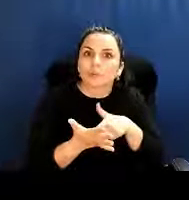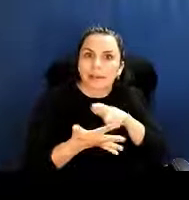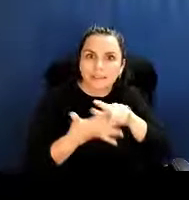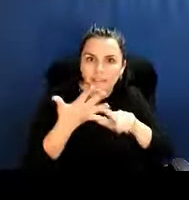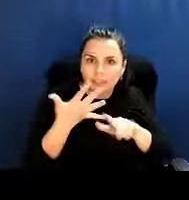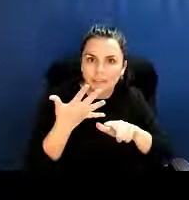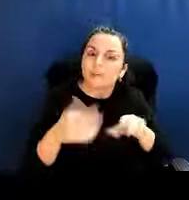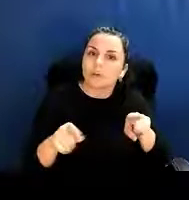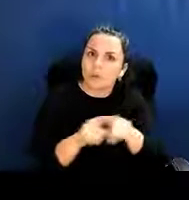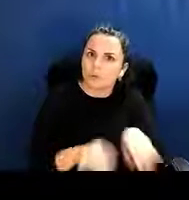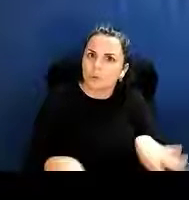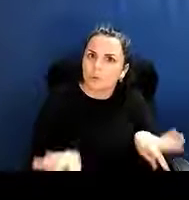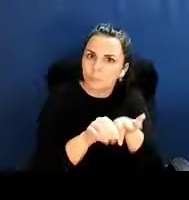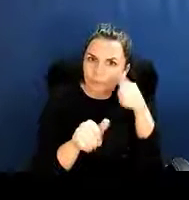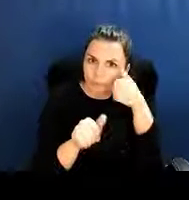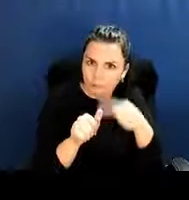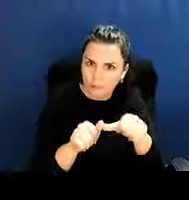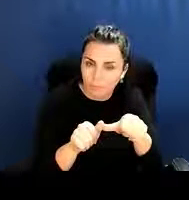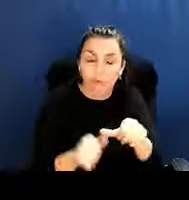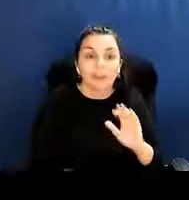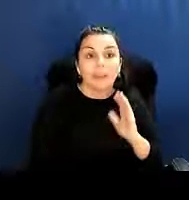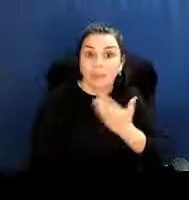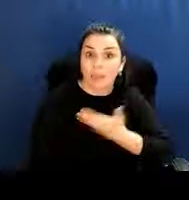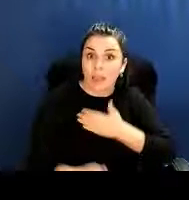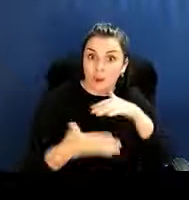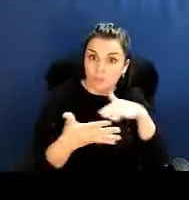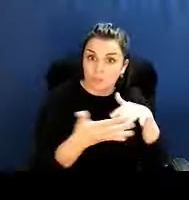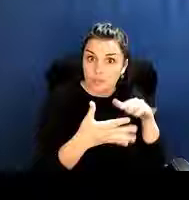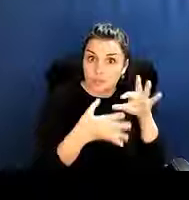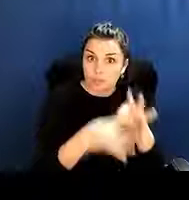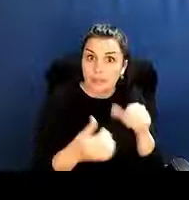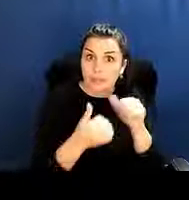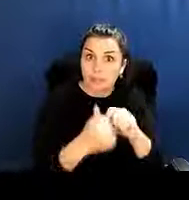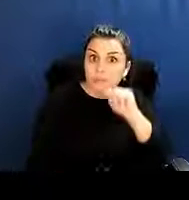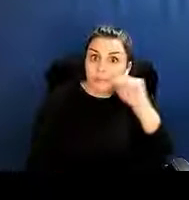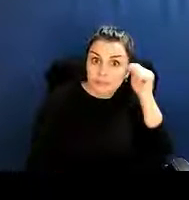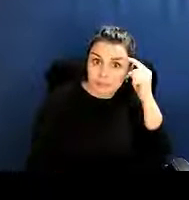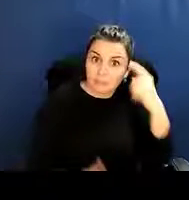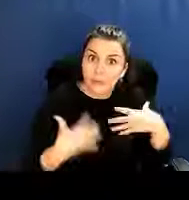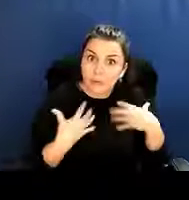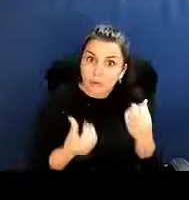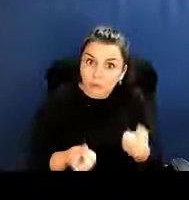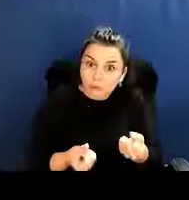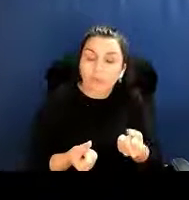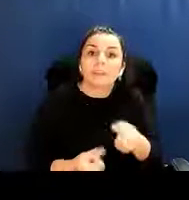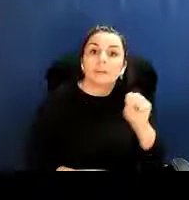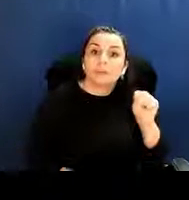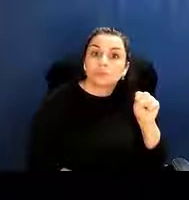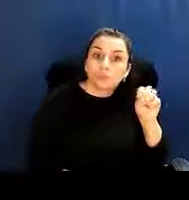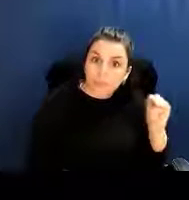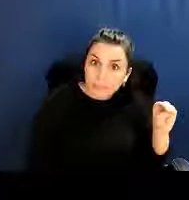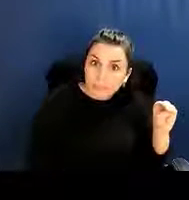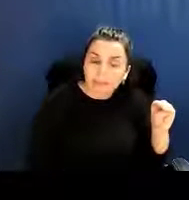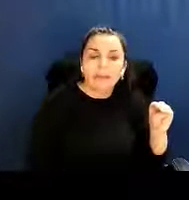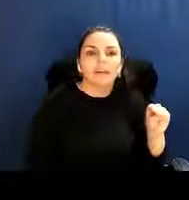and for our study on social media use and teen mental health, if our planned survey or interview procedures